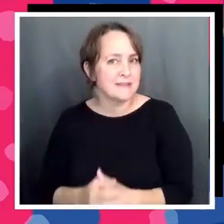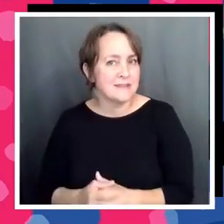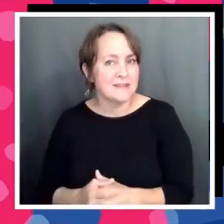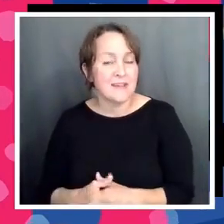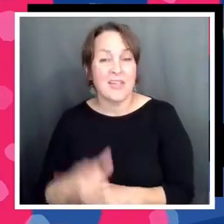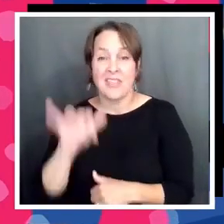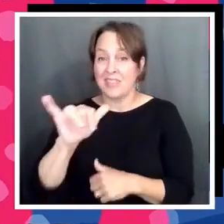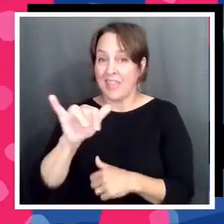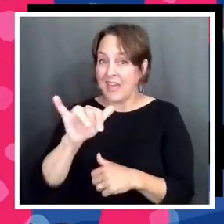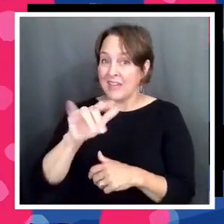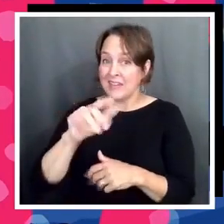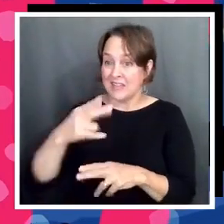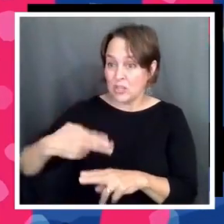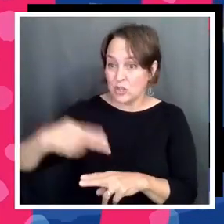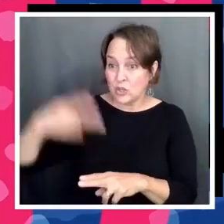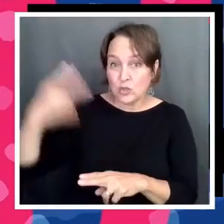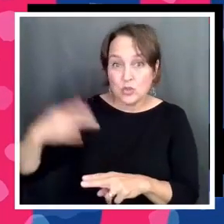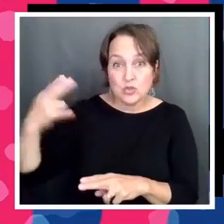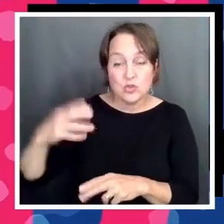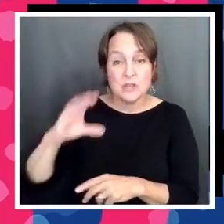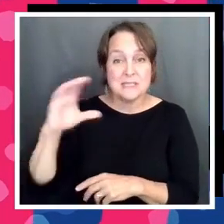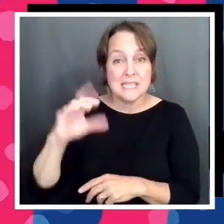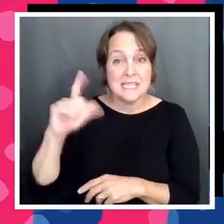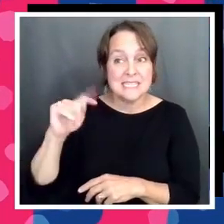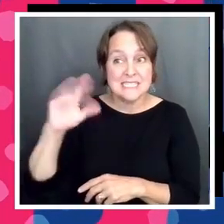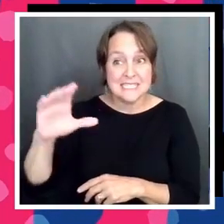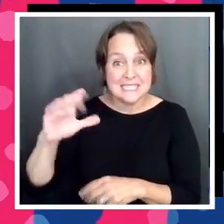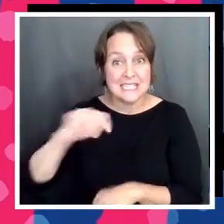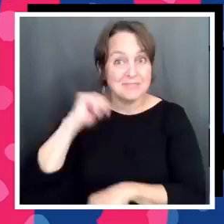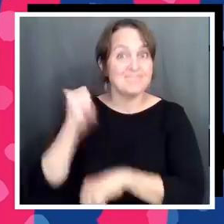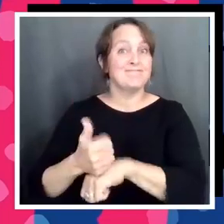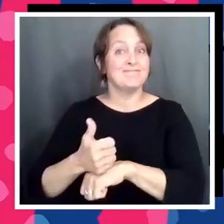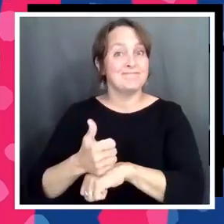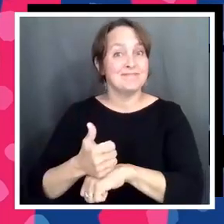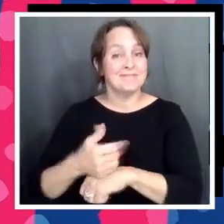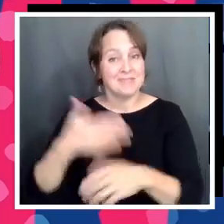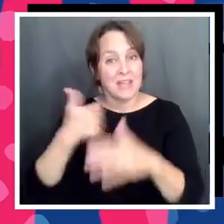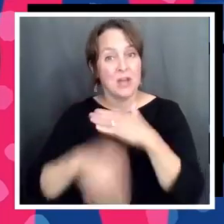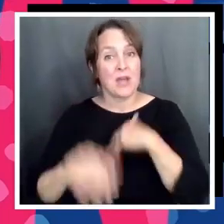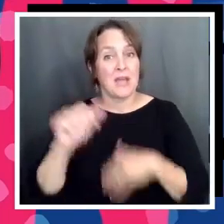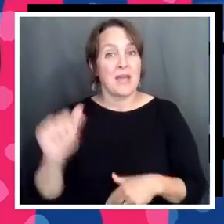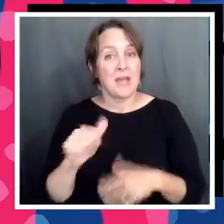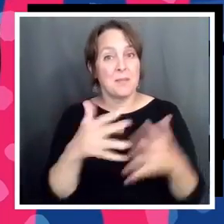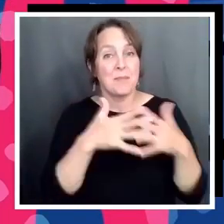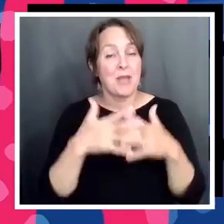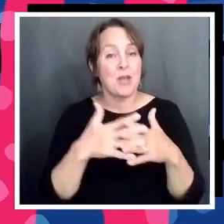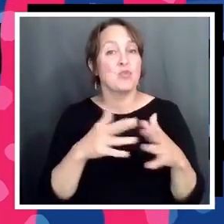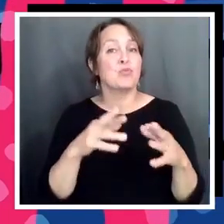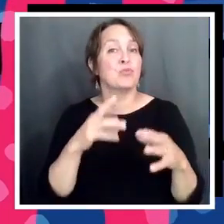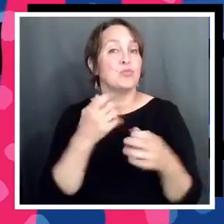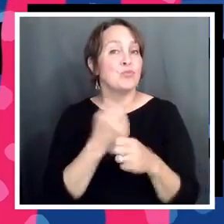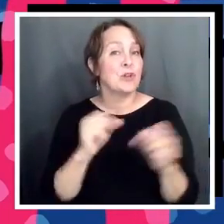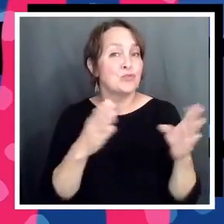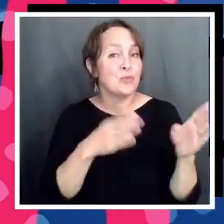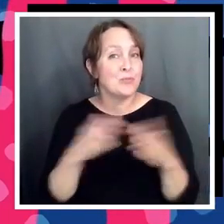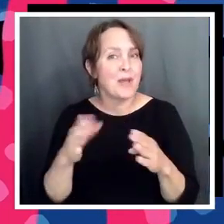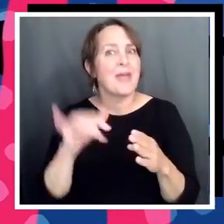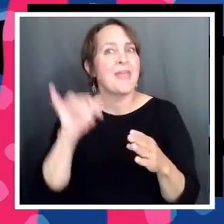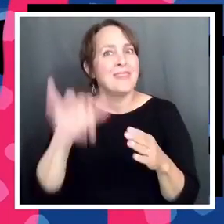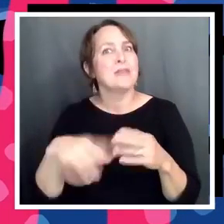INEXTRICABLY BOUND WITH